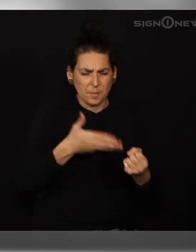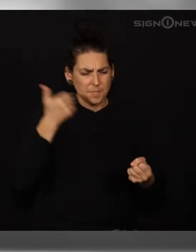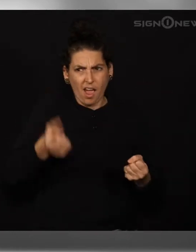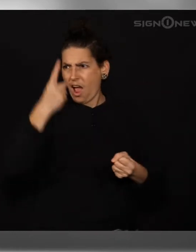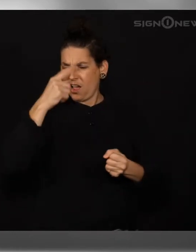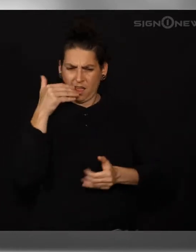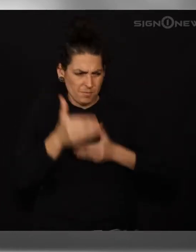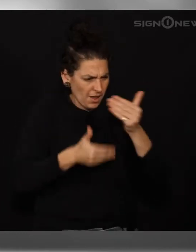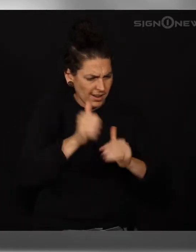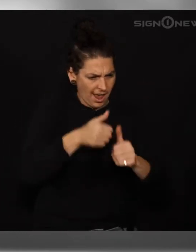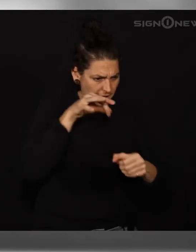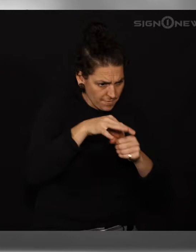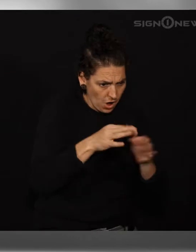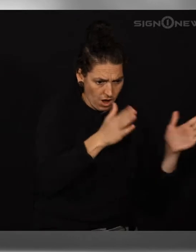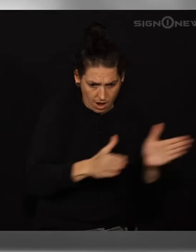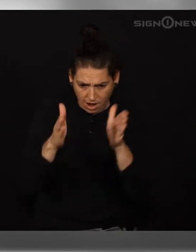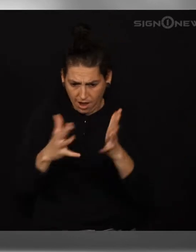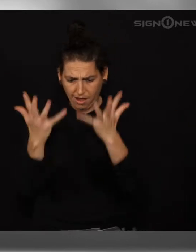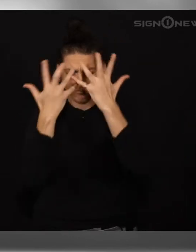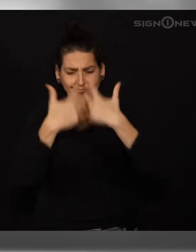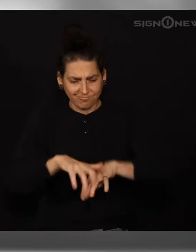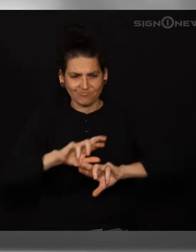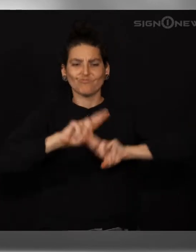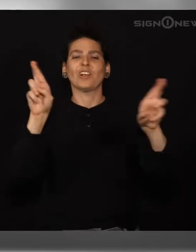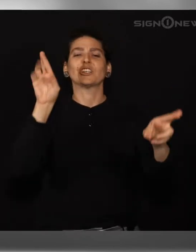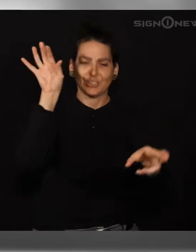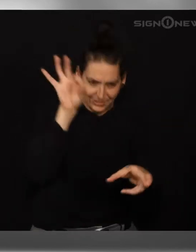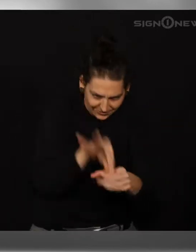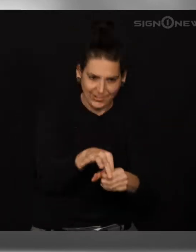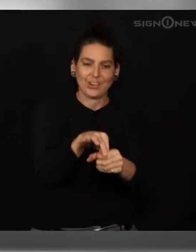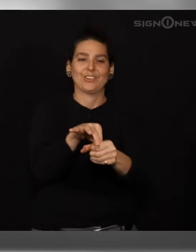to make a plan to ensure you are ready and able to cast your ballot.